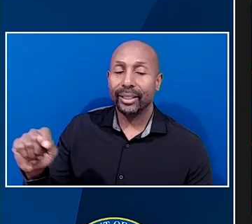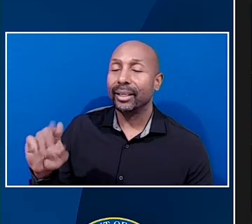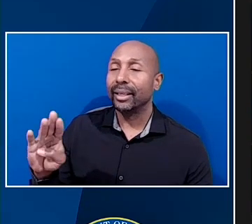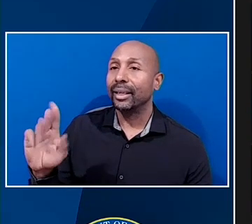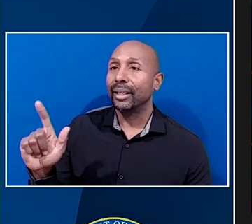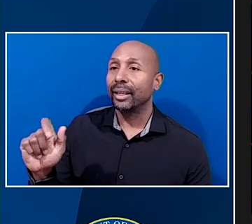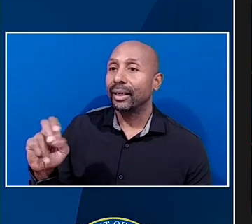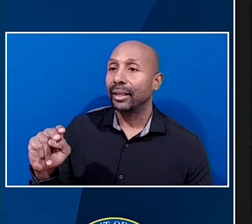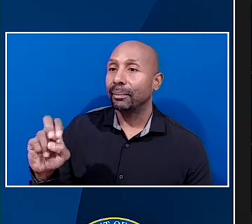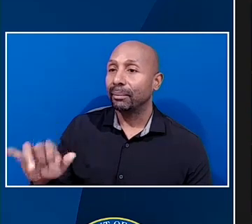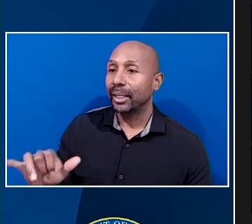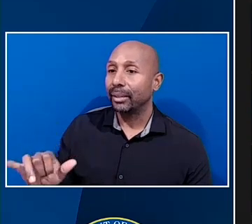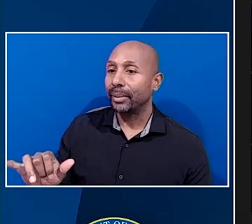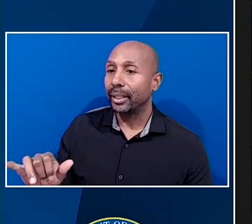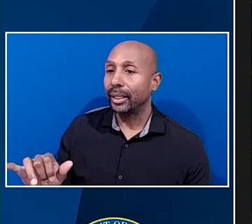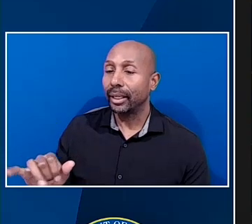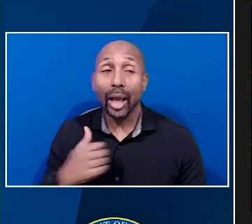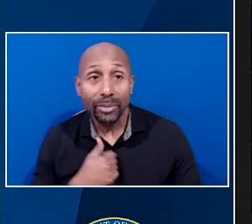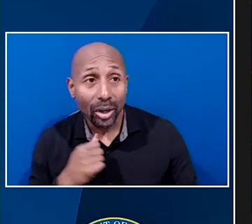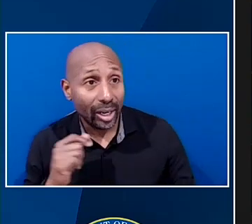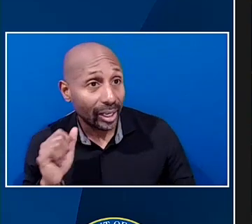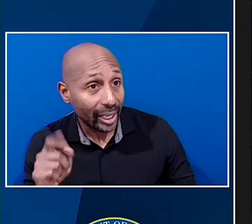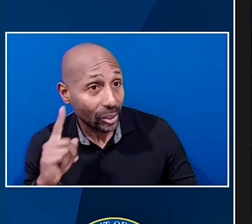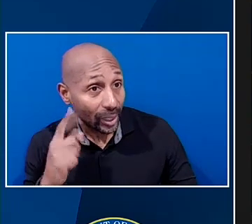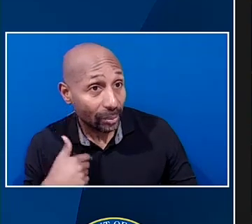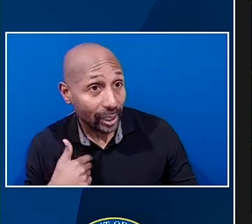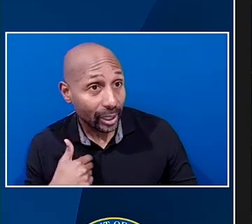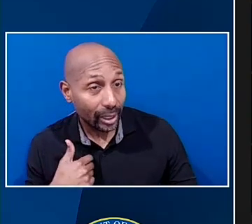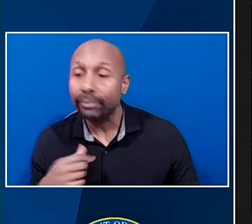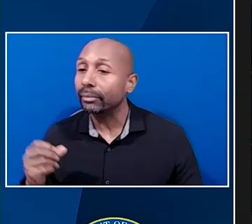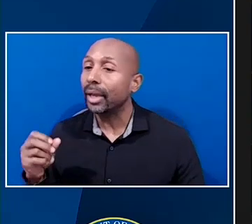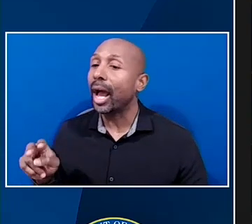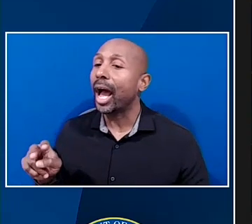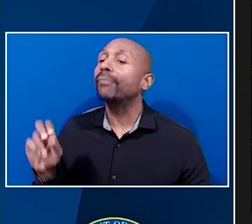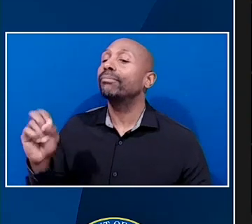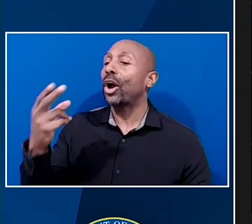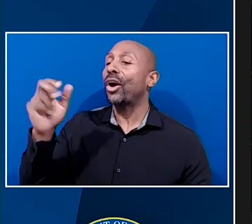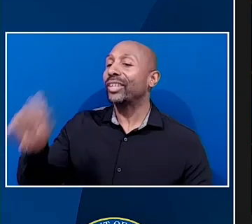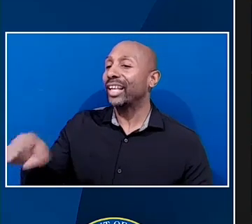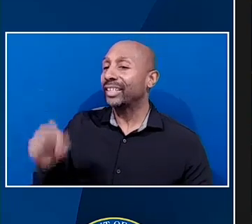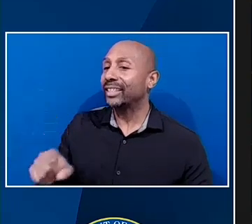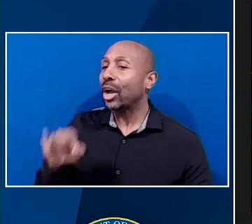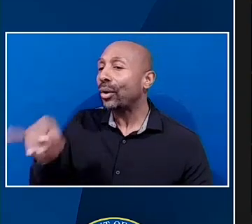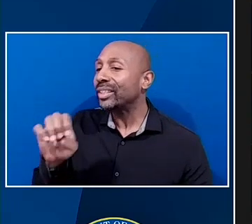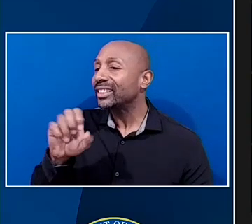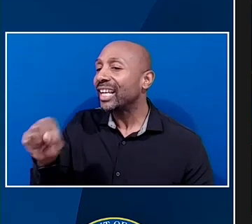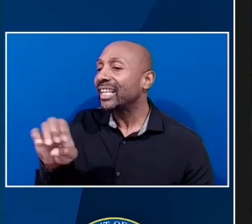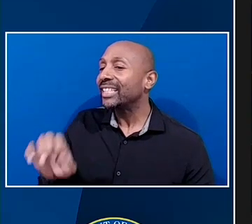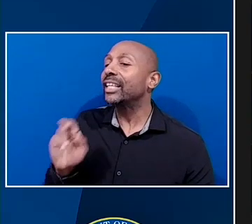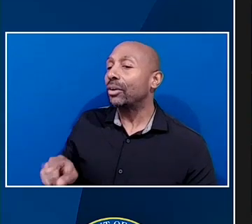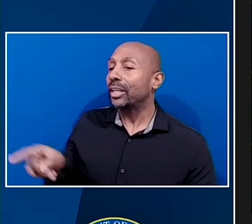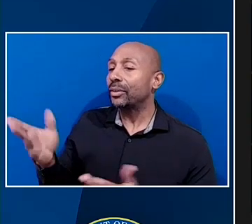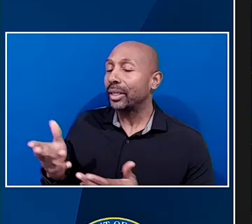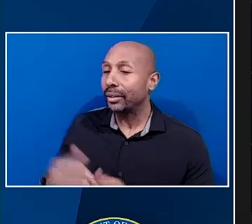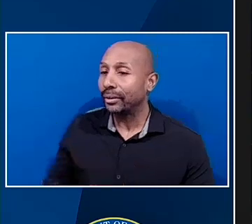Sorry, can you hear me? Oh, yes. Okay. Jessi. Okay. Good morning. I'm here. Emmett won't be here today. Okay. Emmett won't be.